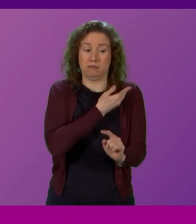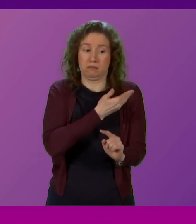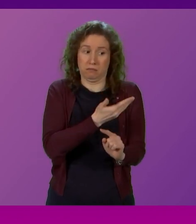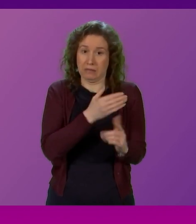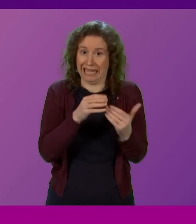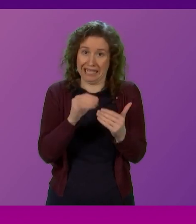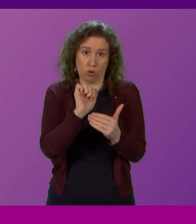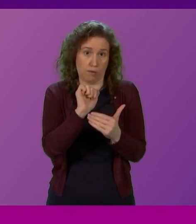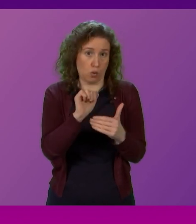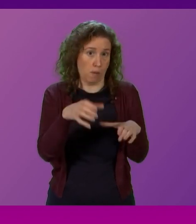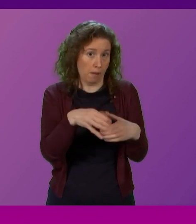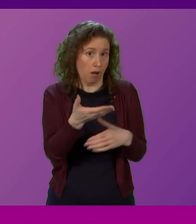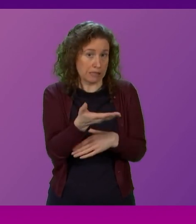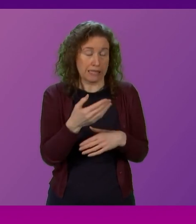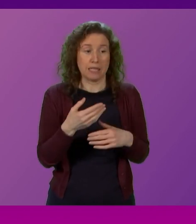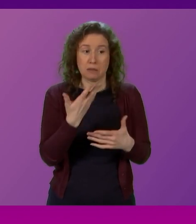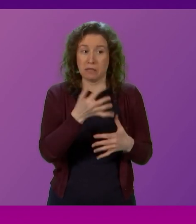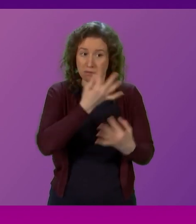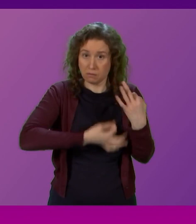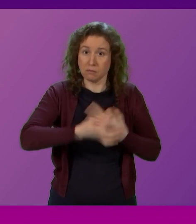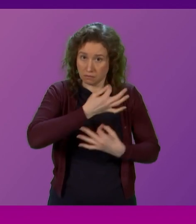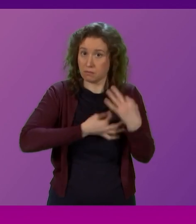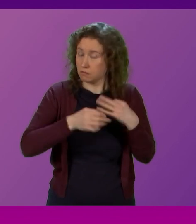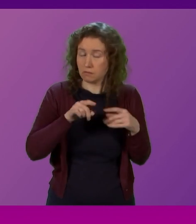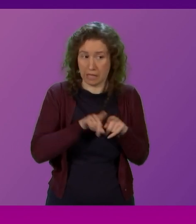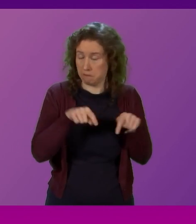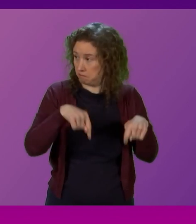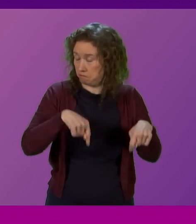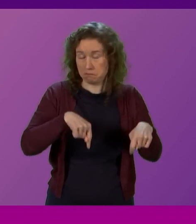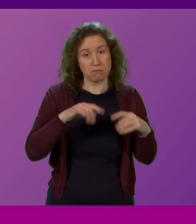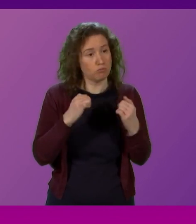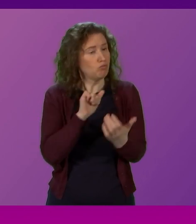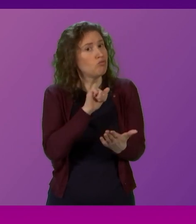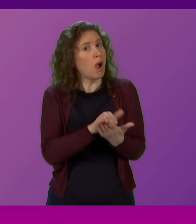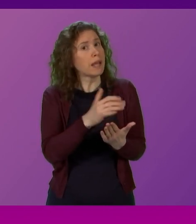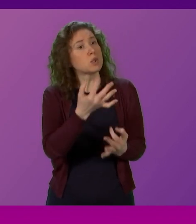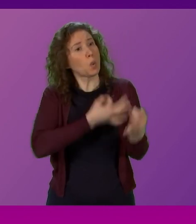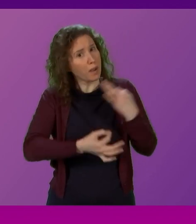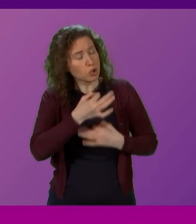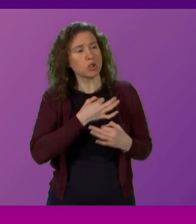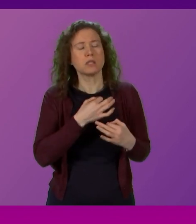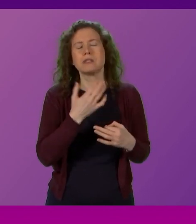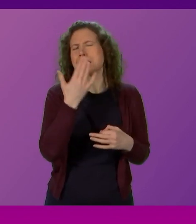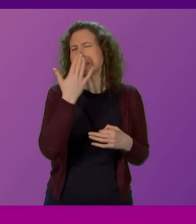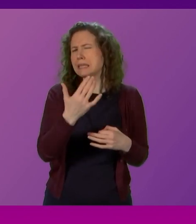party has rightly questioned me in the chamber and has seemed to suggest that, somehow, we